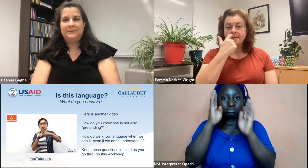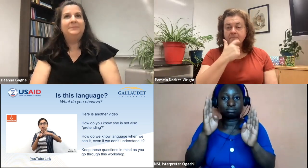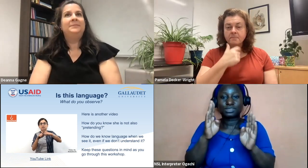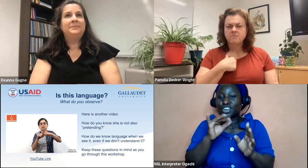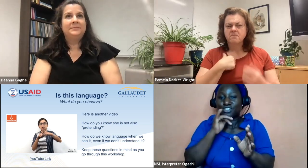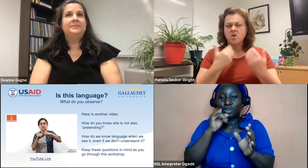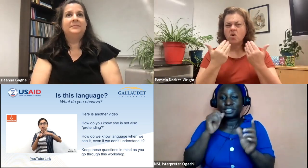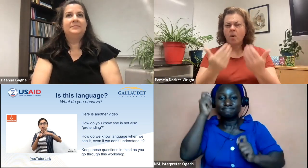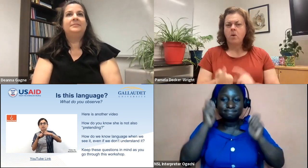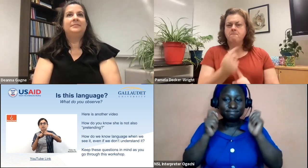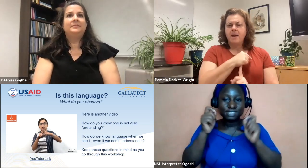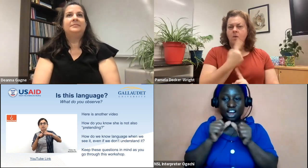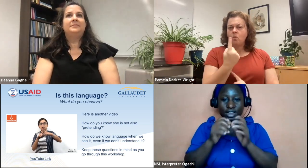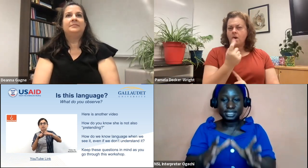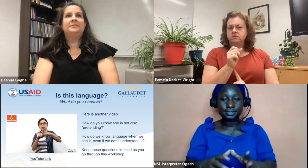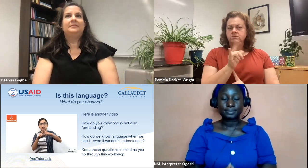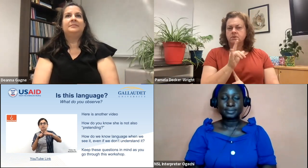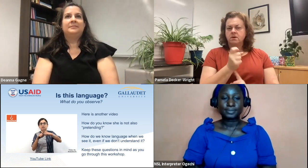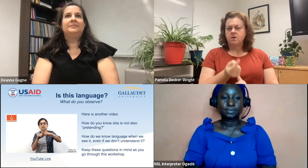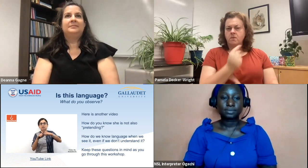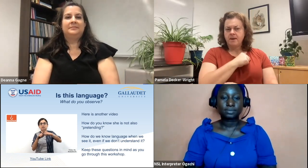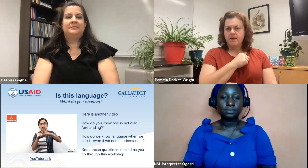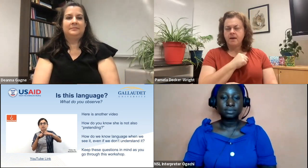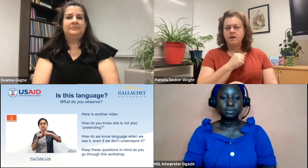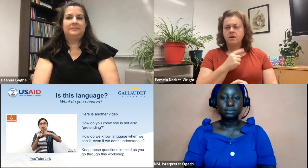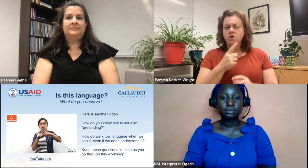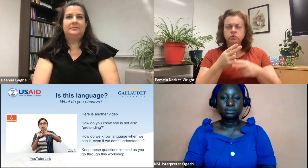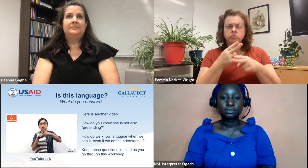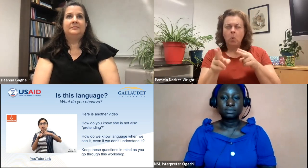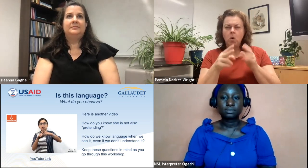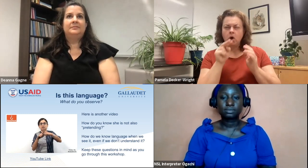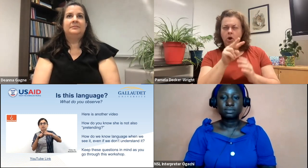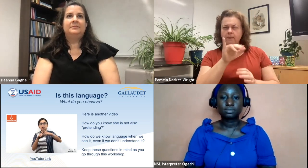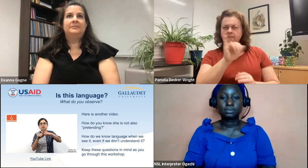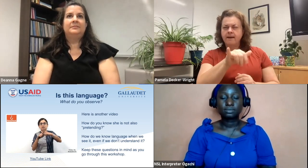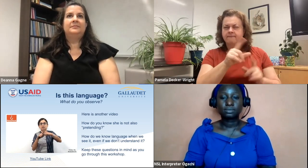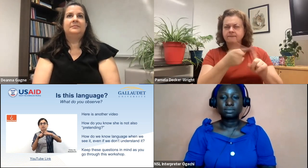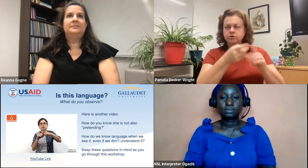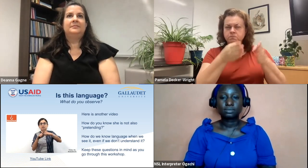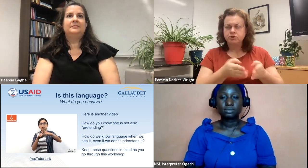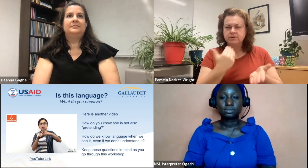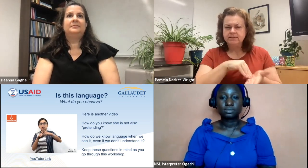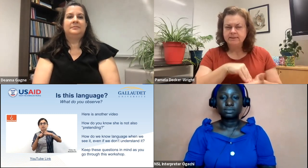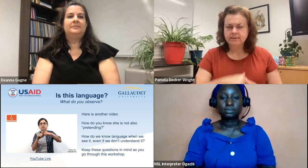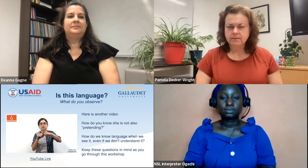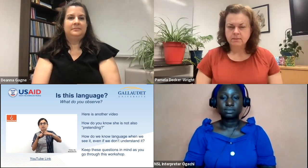And you oh, and Handshaves variety of them. Yeah. one slide